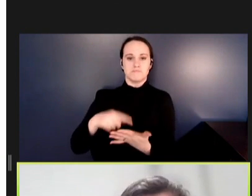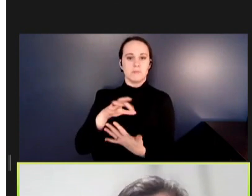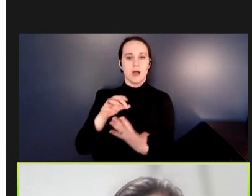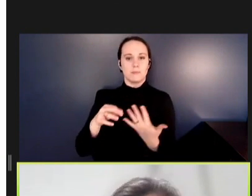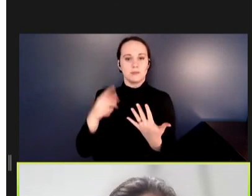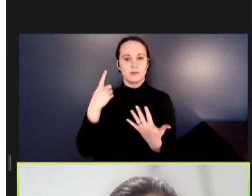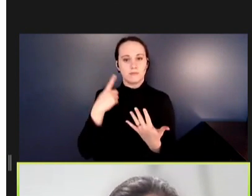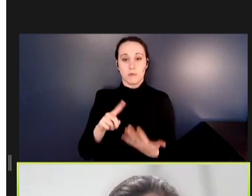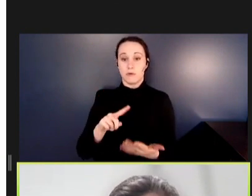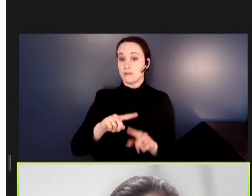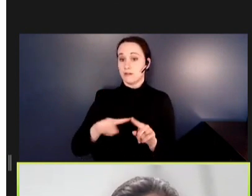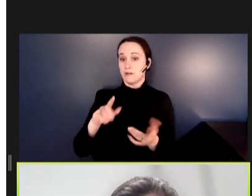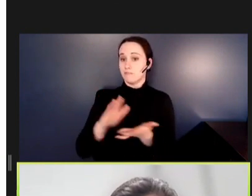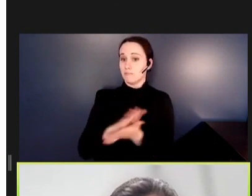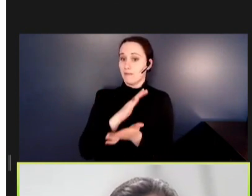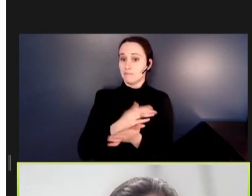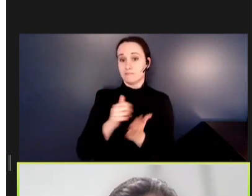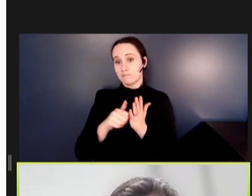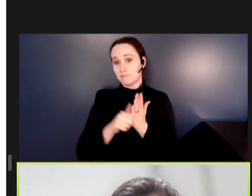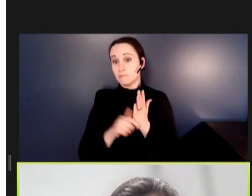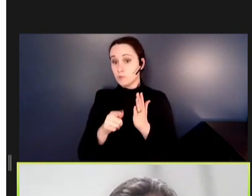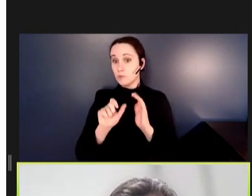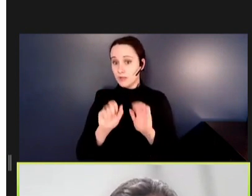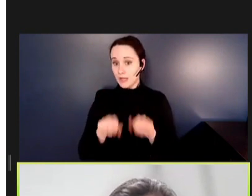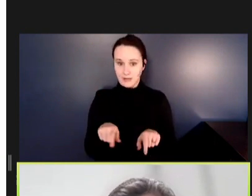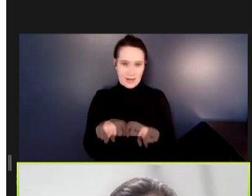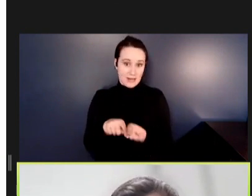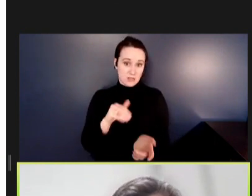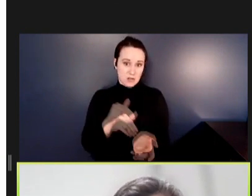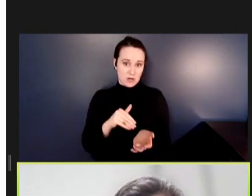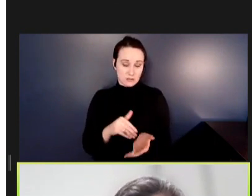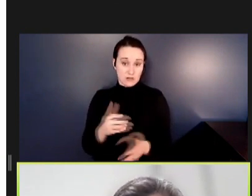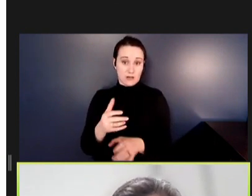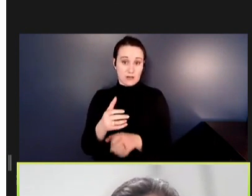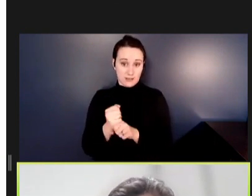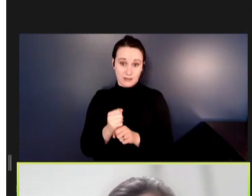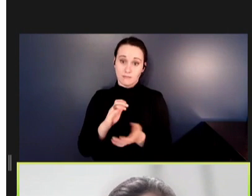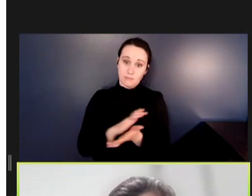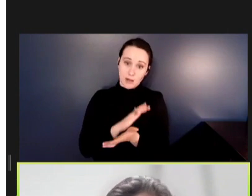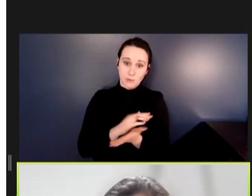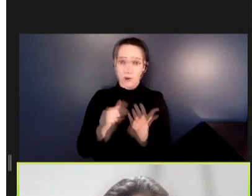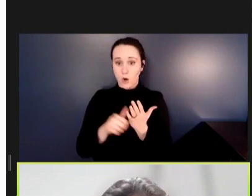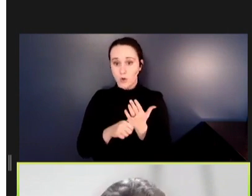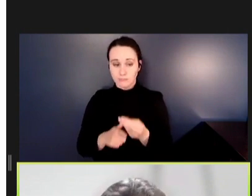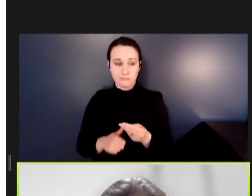that you can give as providers to patients so that they can be informed. And there's clearly